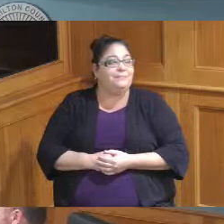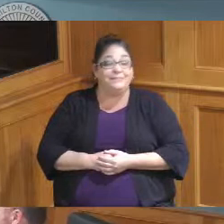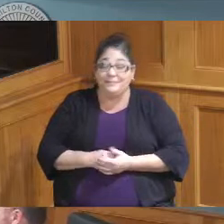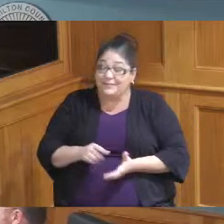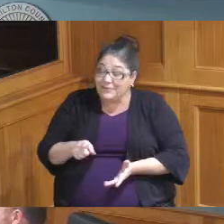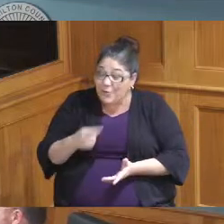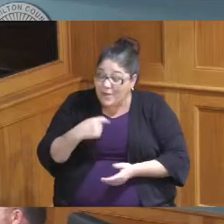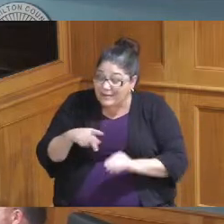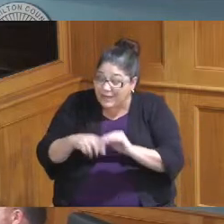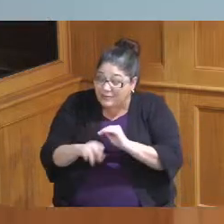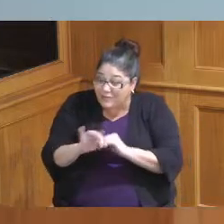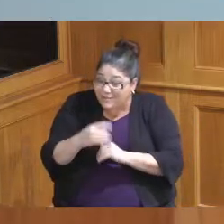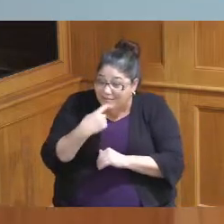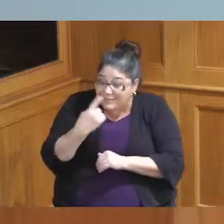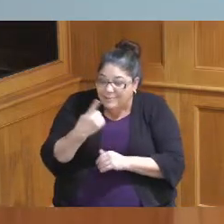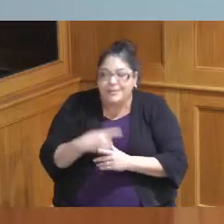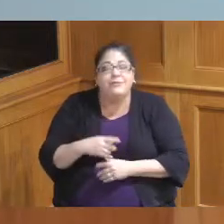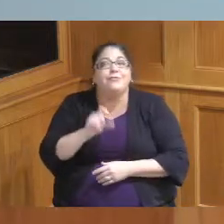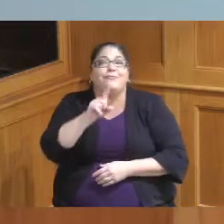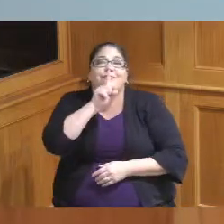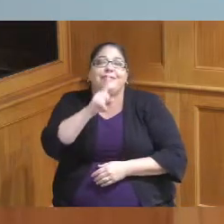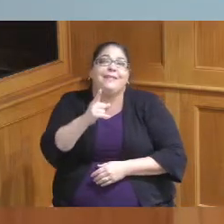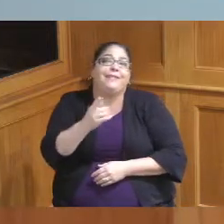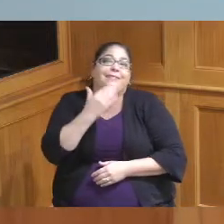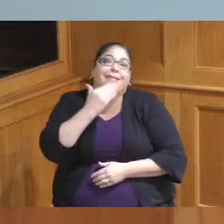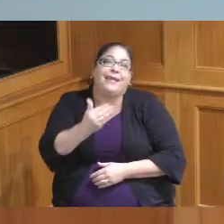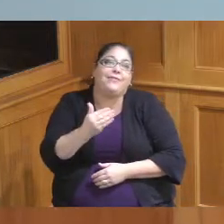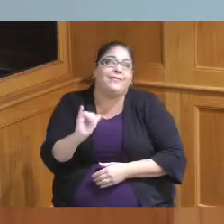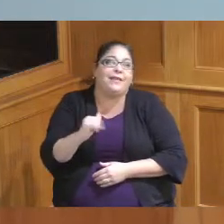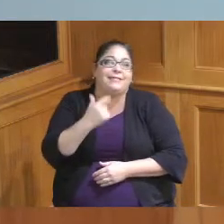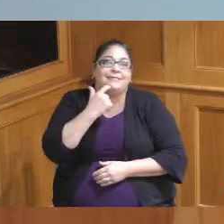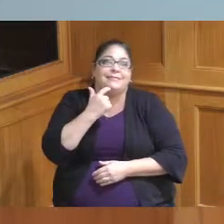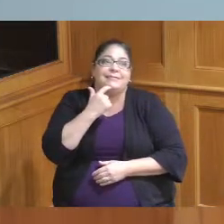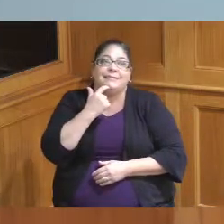to add thank you like you guys said I mean us at the Communication Center this is what we